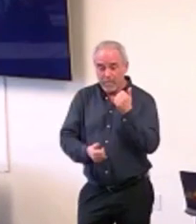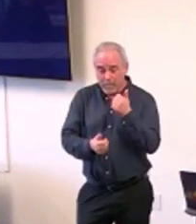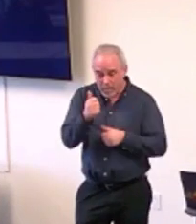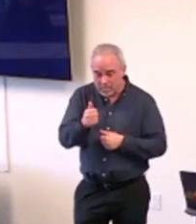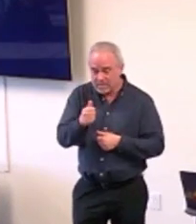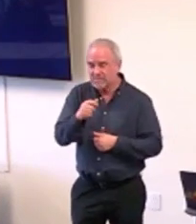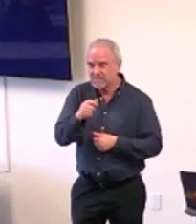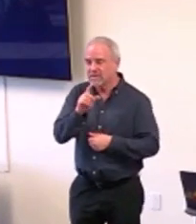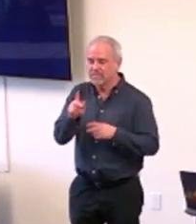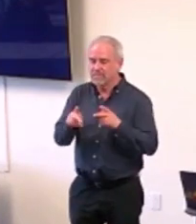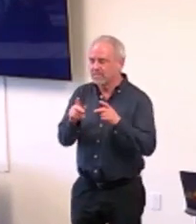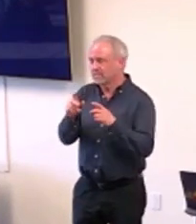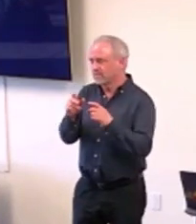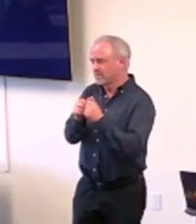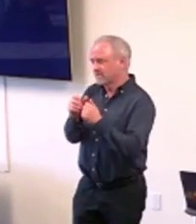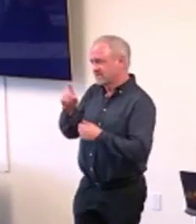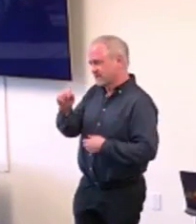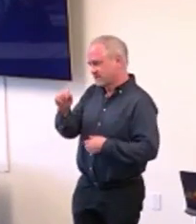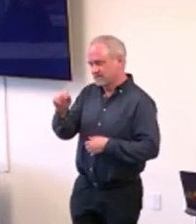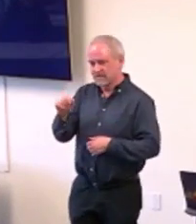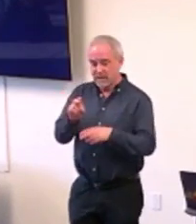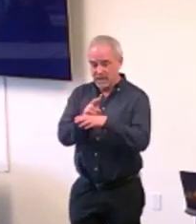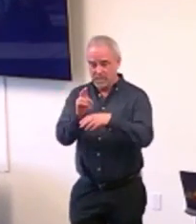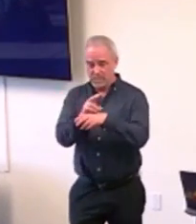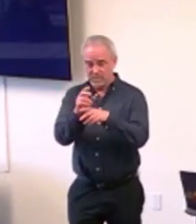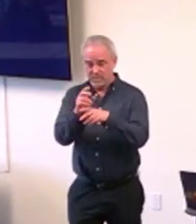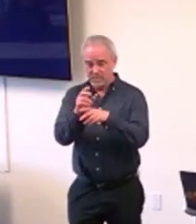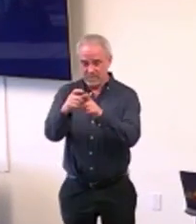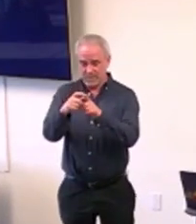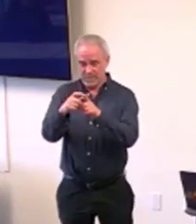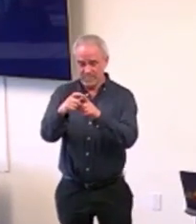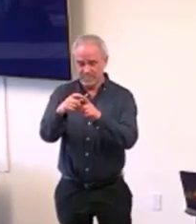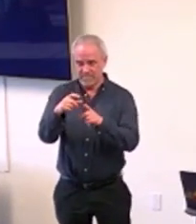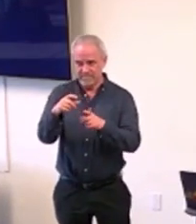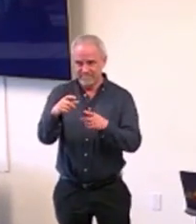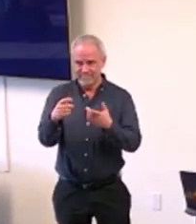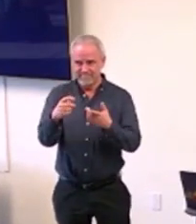And I use that terms not broadly in this instance.